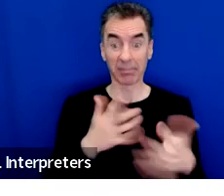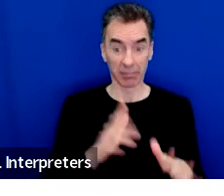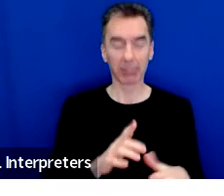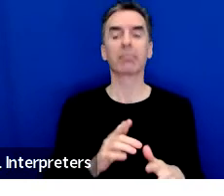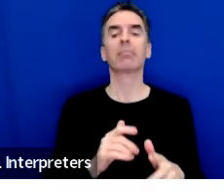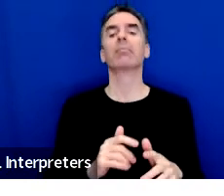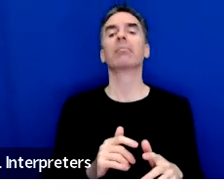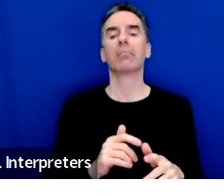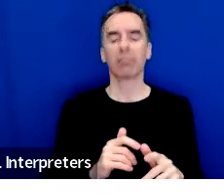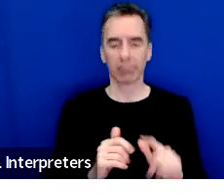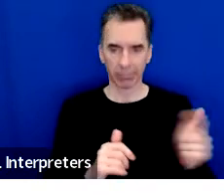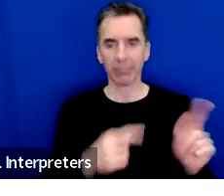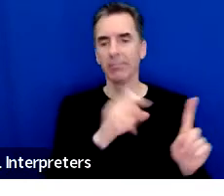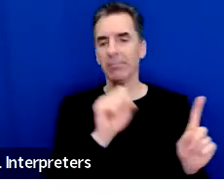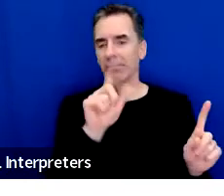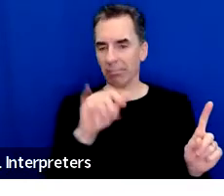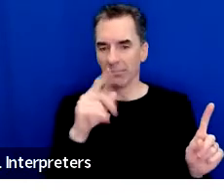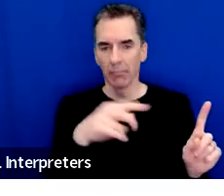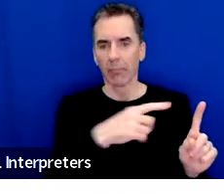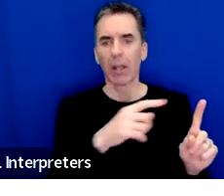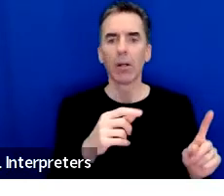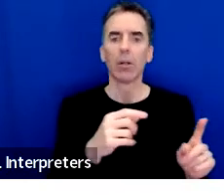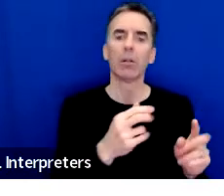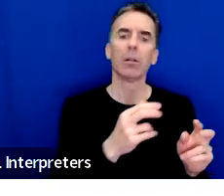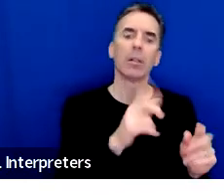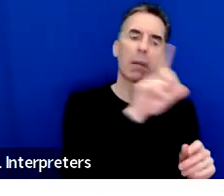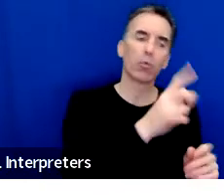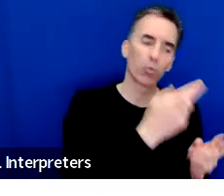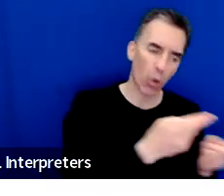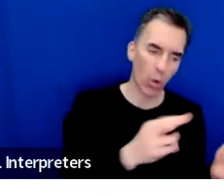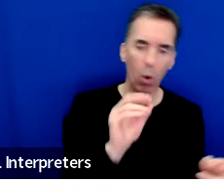how she incorporates library resources and OCR into her linguistics course.